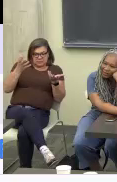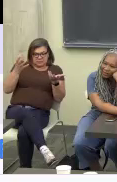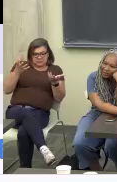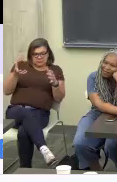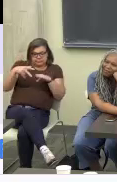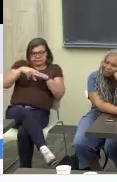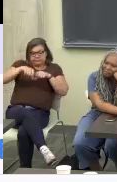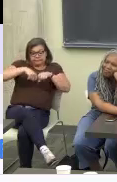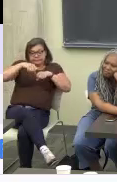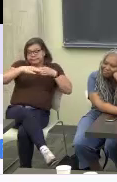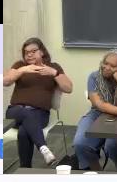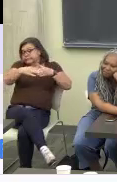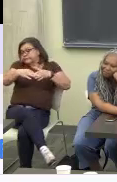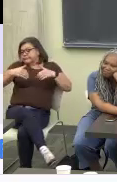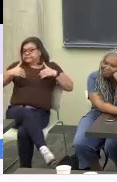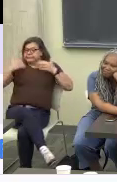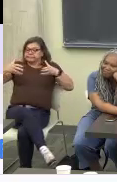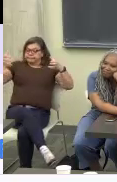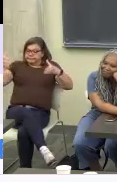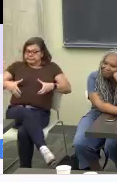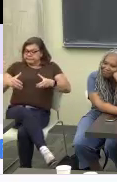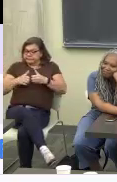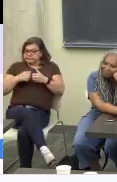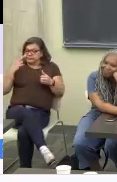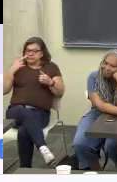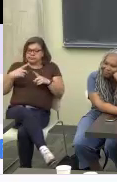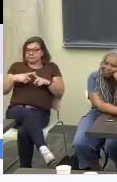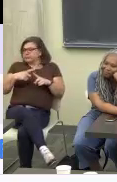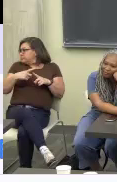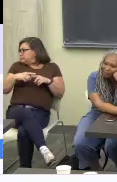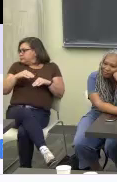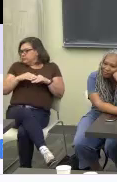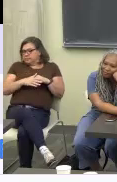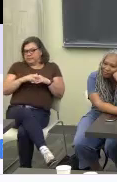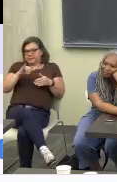I was young, get people together like you need all these positive and that sort of content. I